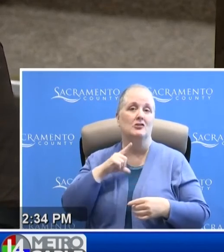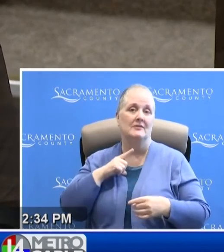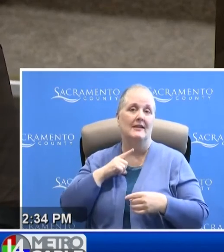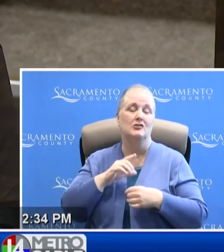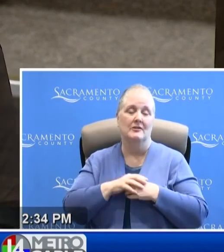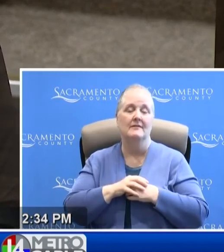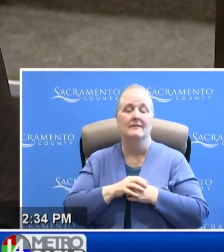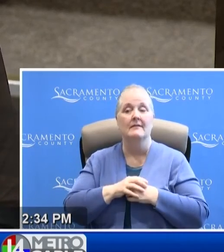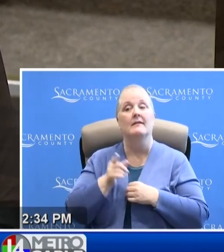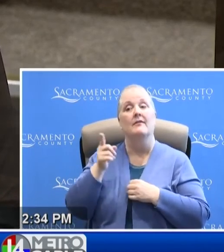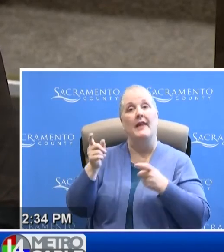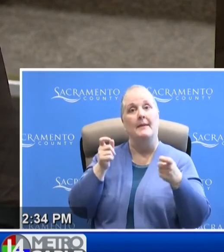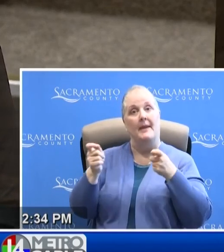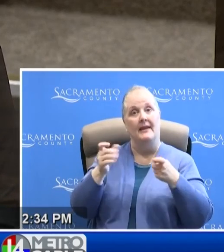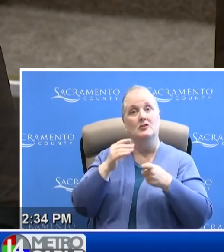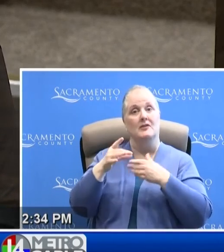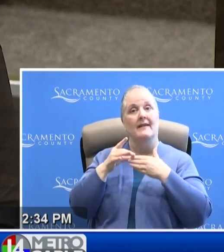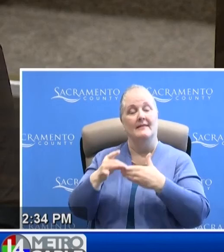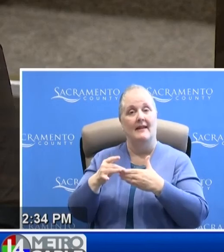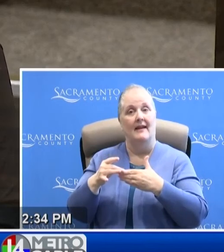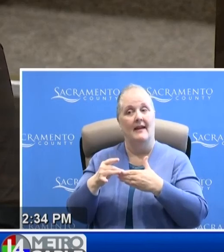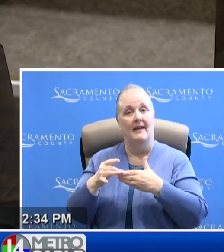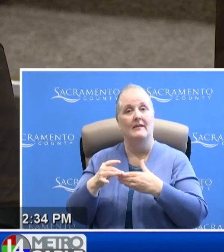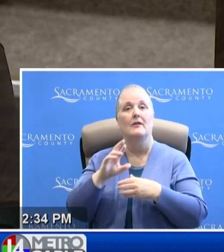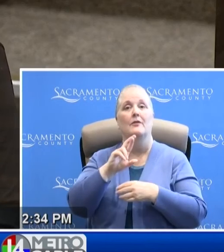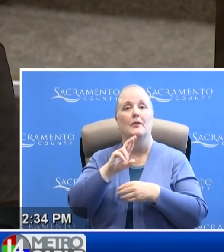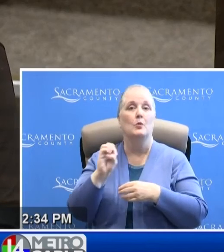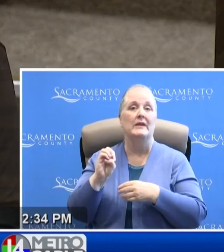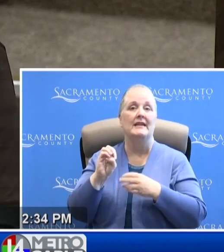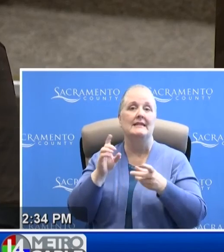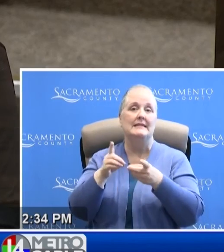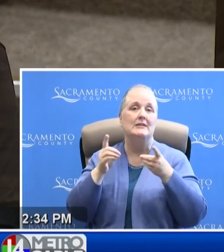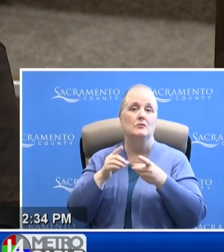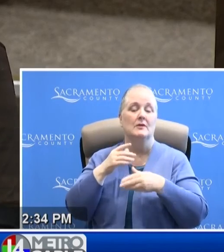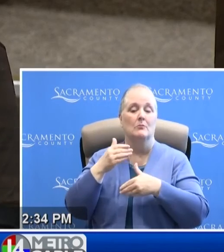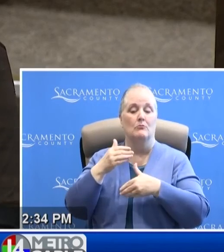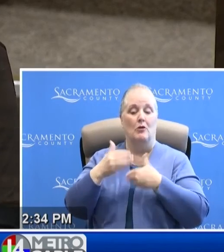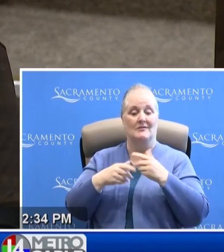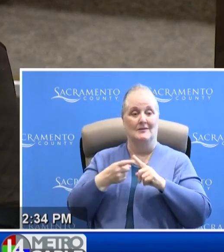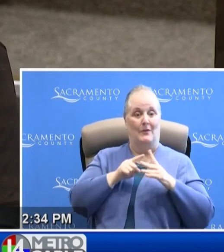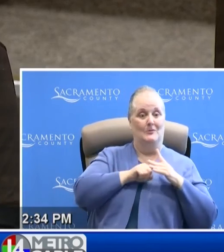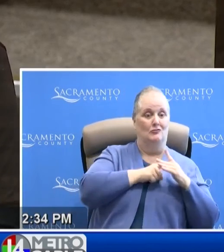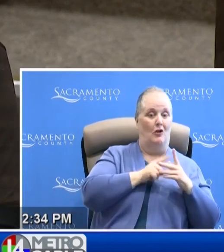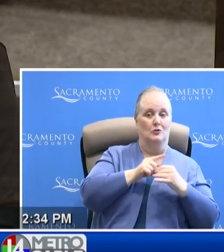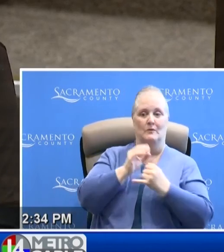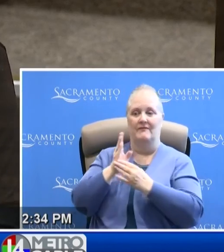managed and led the redistricting project from start to finish and ensured the county was compliant